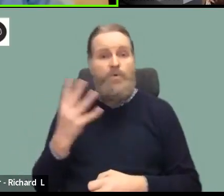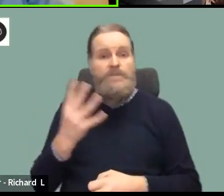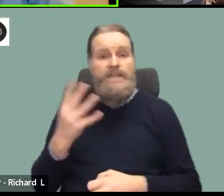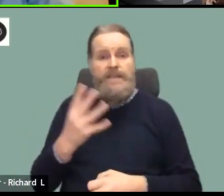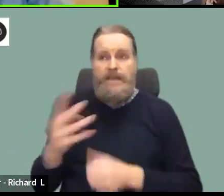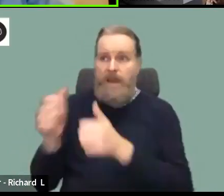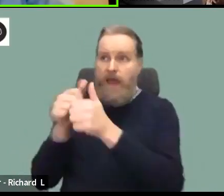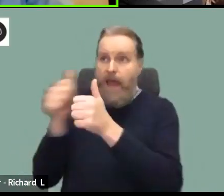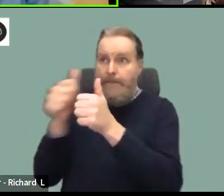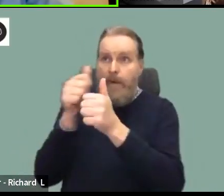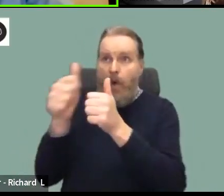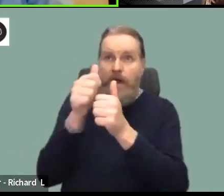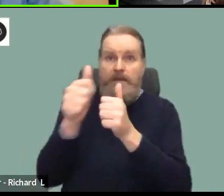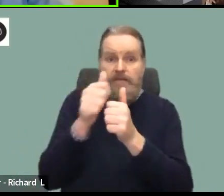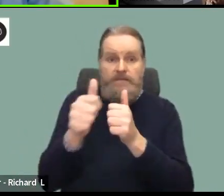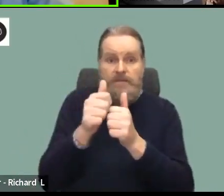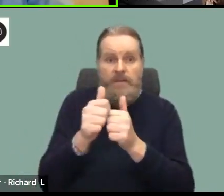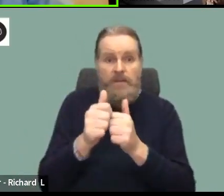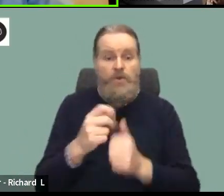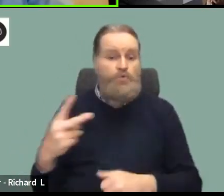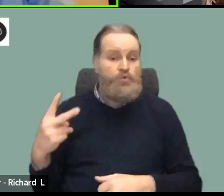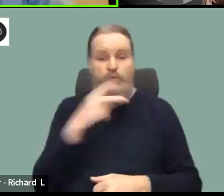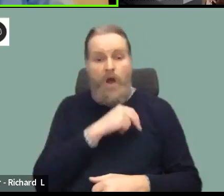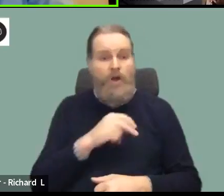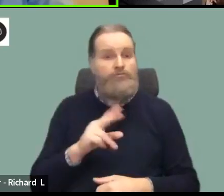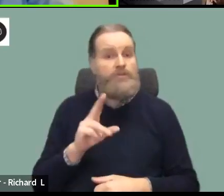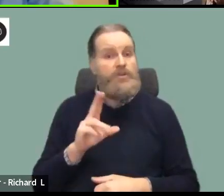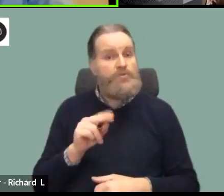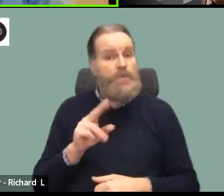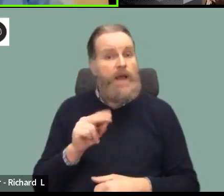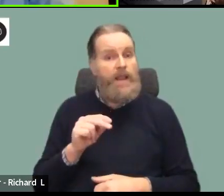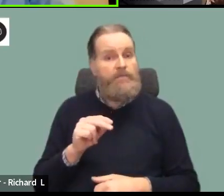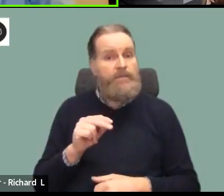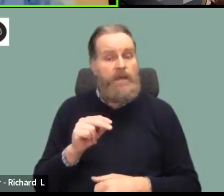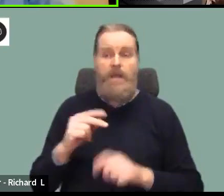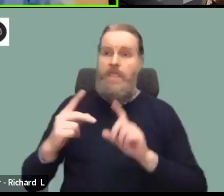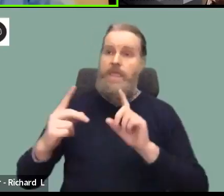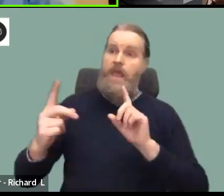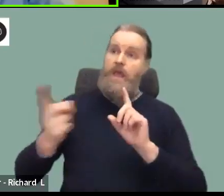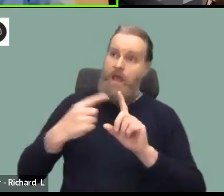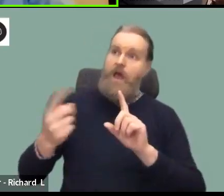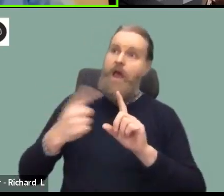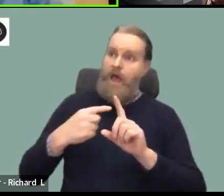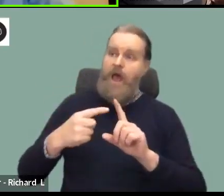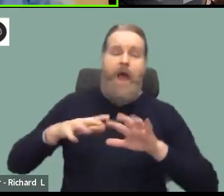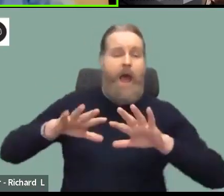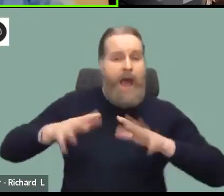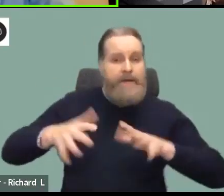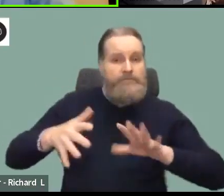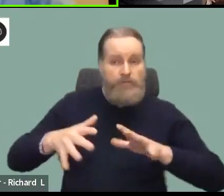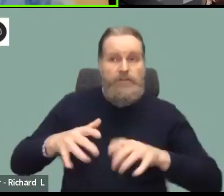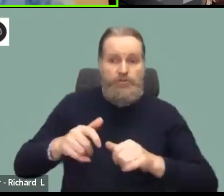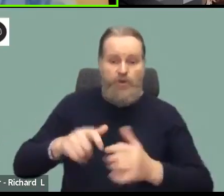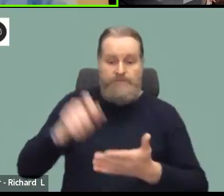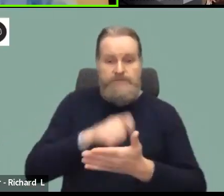d 214 employers, and in d 214 employers, and in 202 d 214 employers, and in 212 of those employers were risk those employers, we received an average yes vote to strike action average yes vote to strike